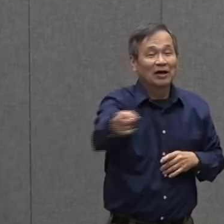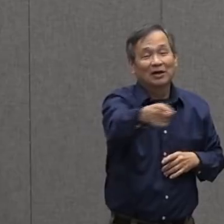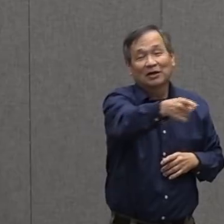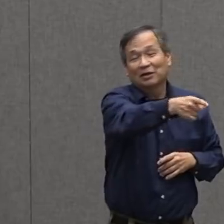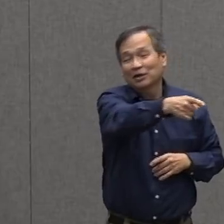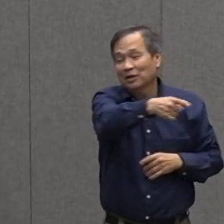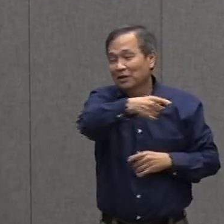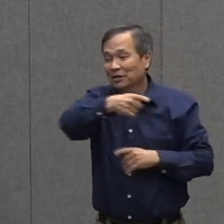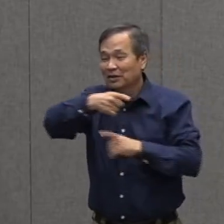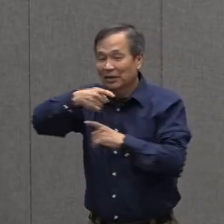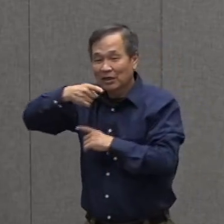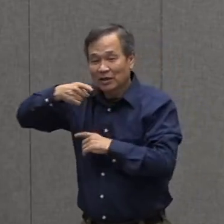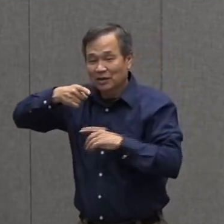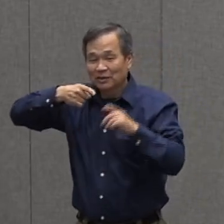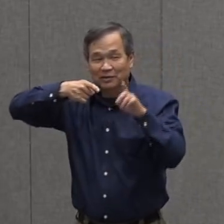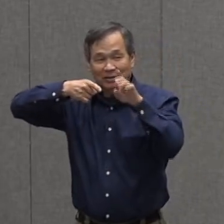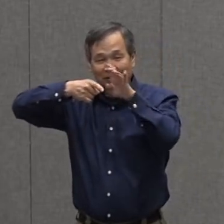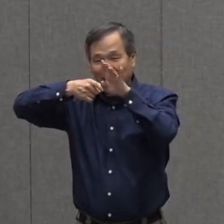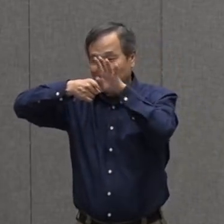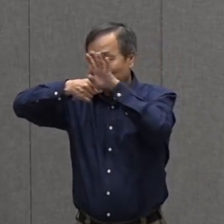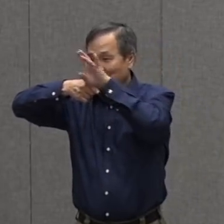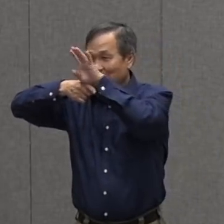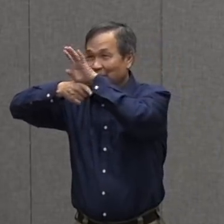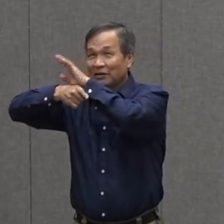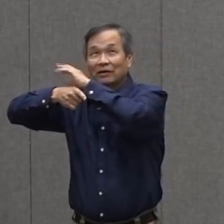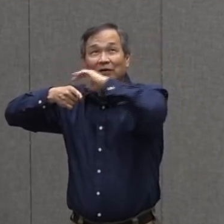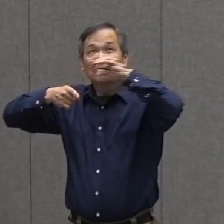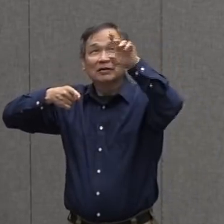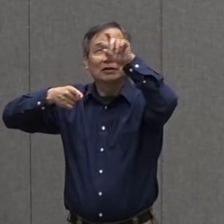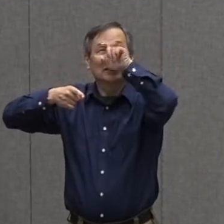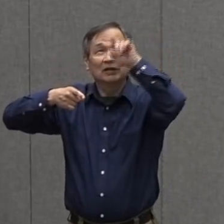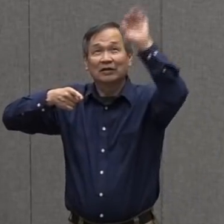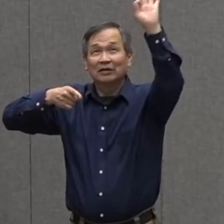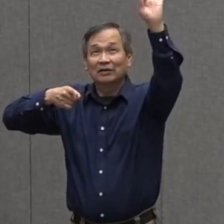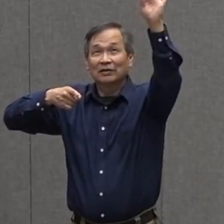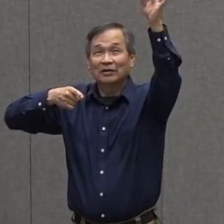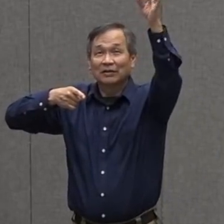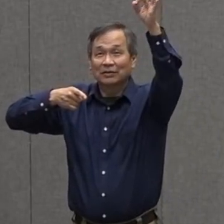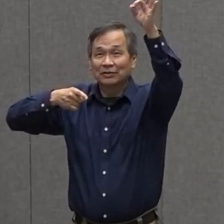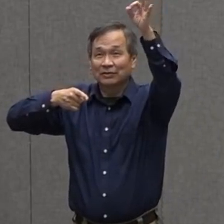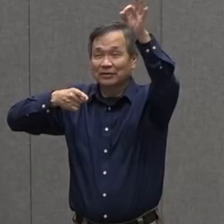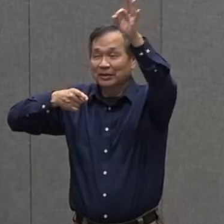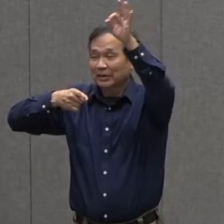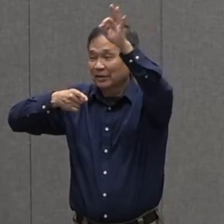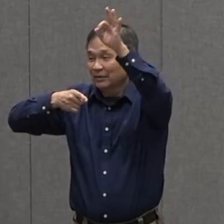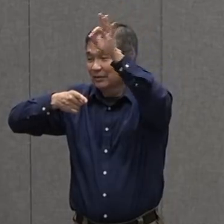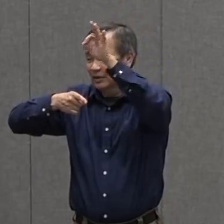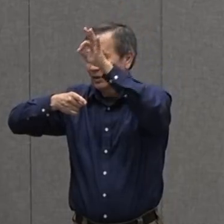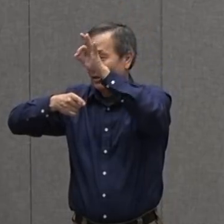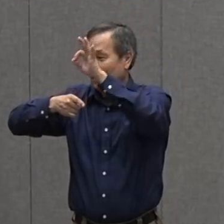"A bow for the arrow Ki-pat put together "with a slender stick and an eagle feather